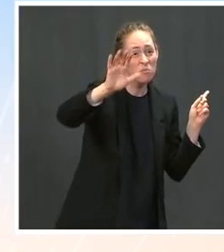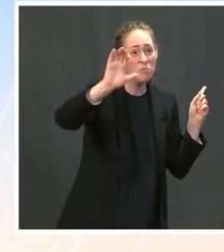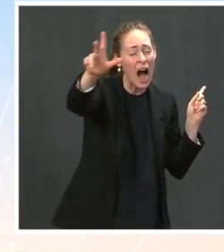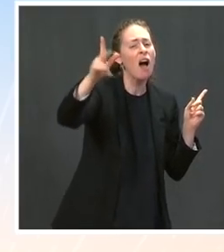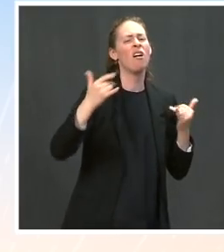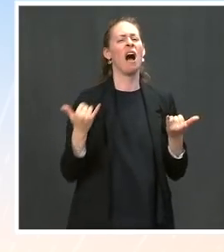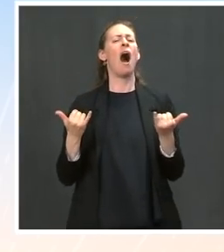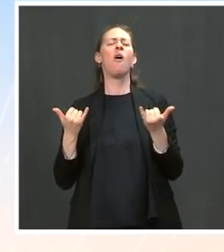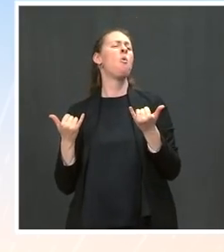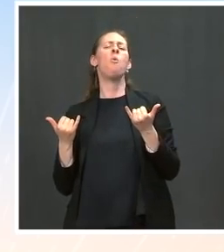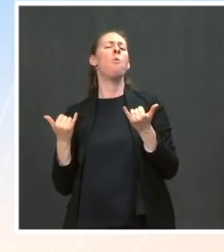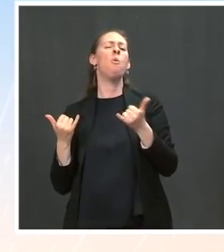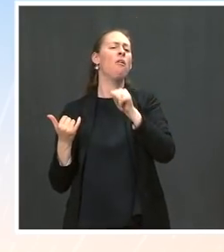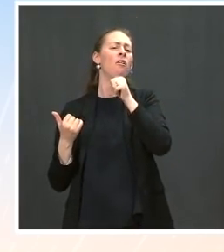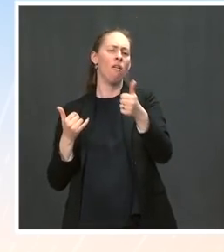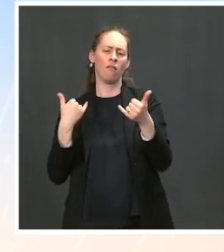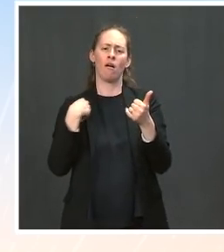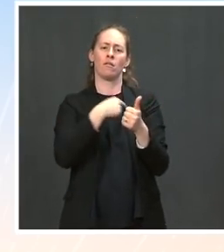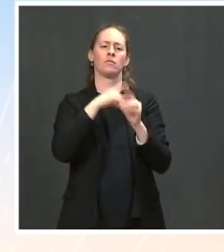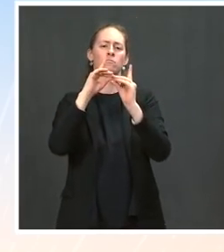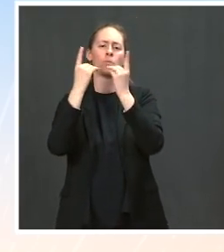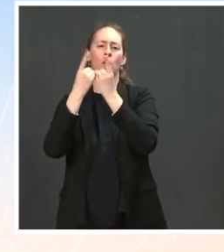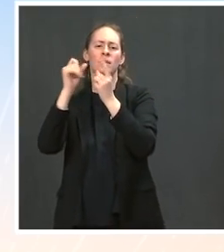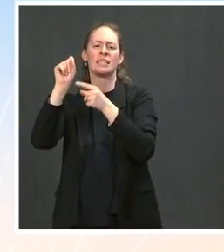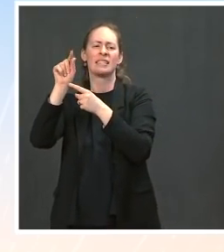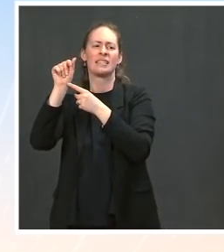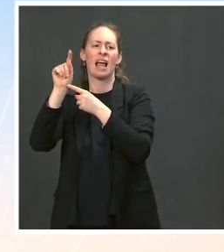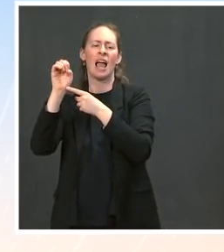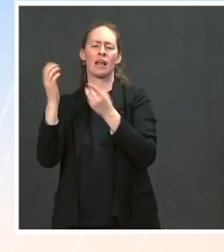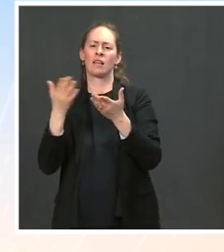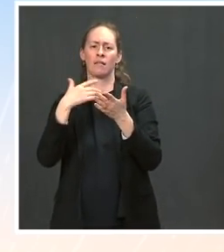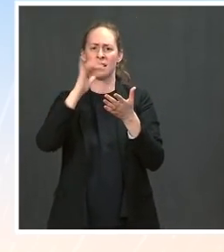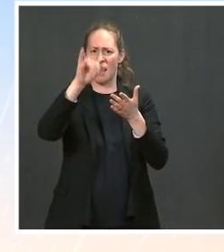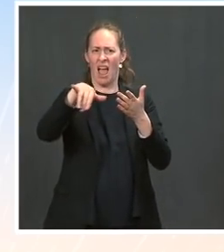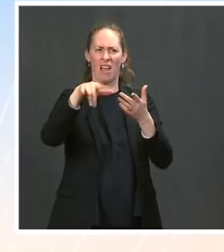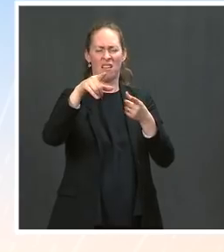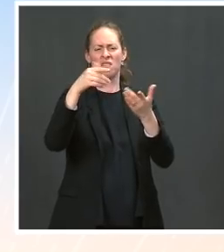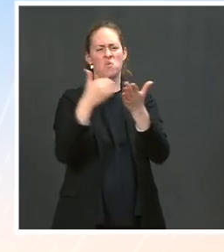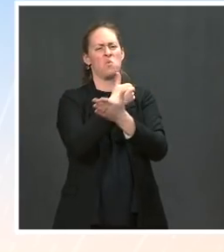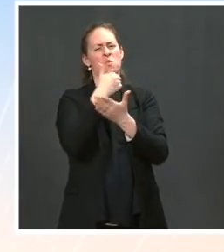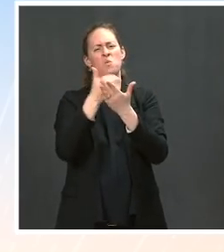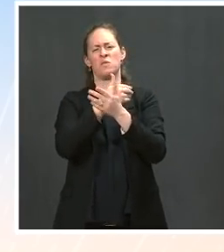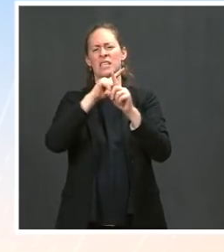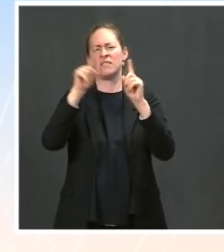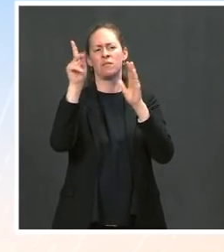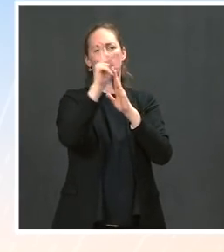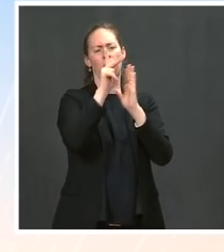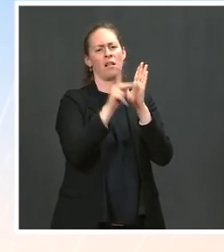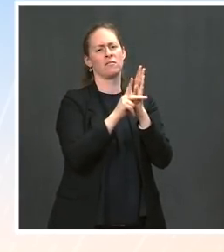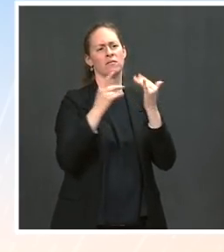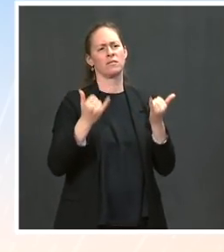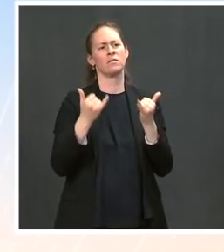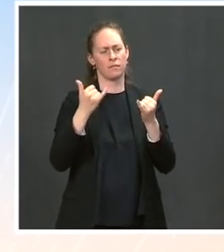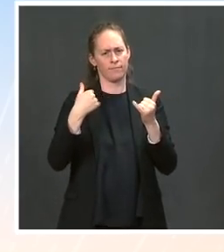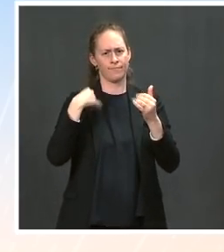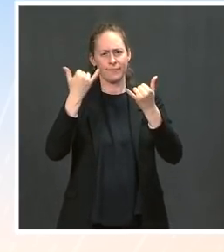This was all decimated under the last administration, and we had to make an assessment of that as well. That happens over a progressive period of time.